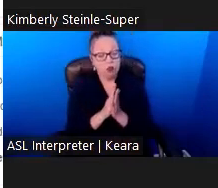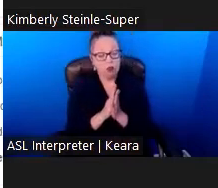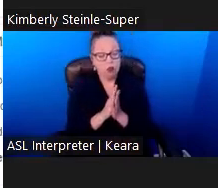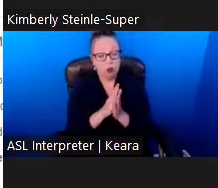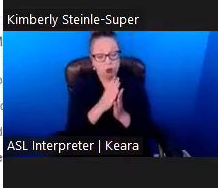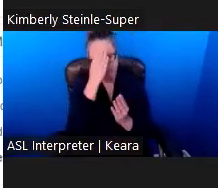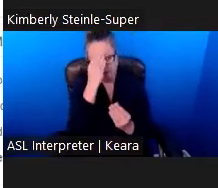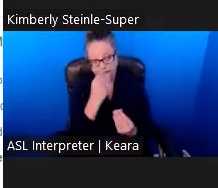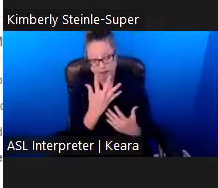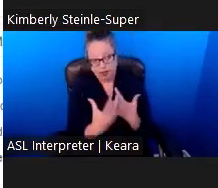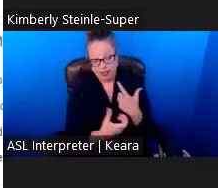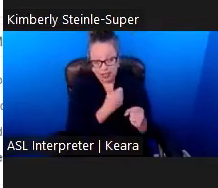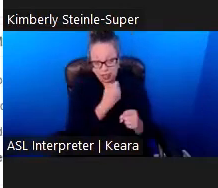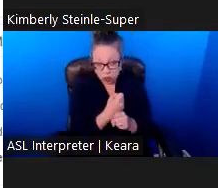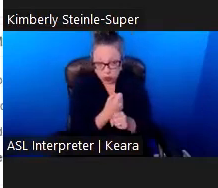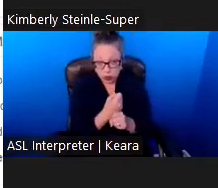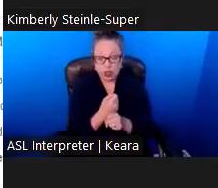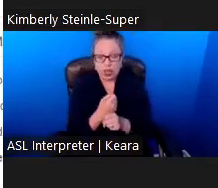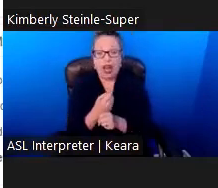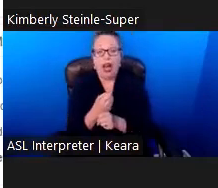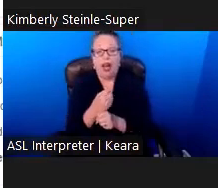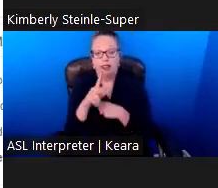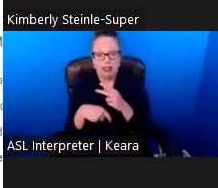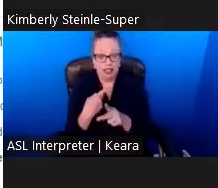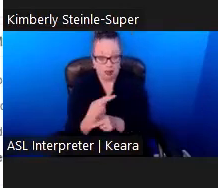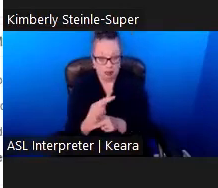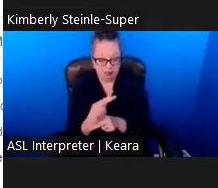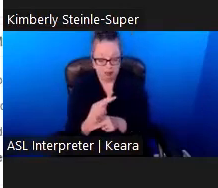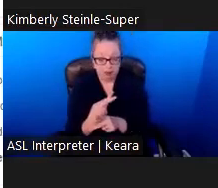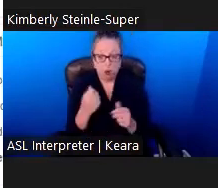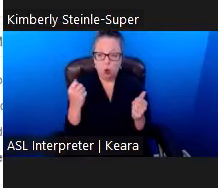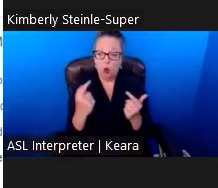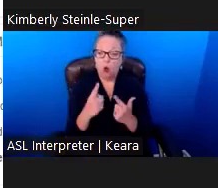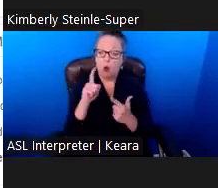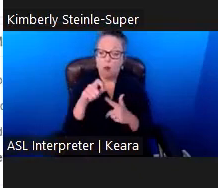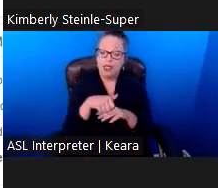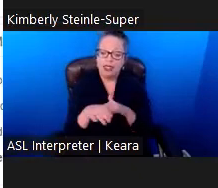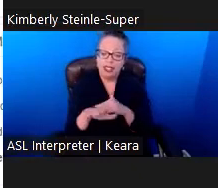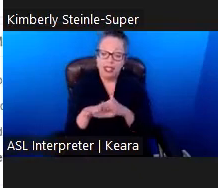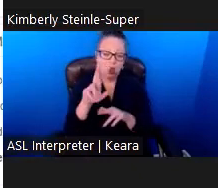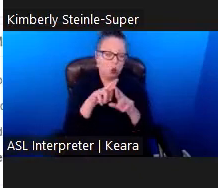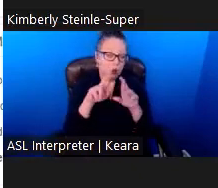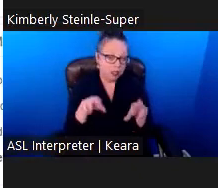All applicants must include a Resume/Biography. Use this space to describe your educational